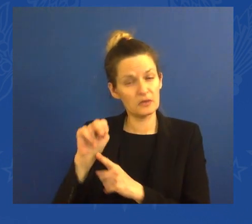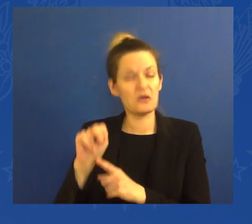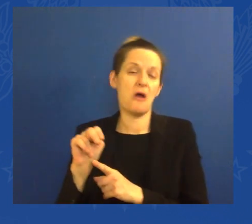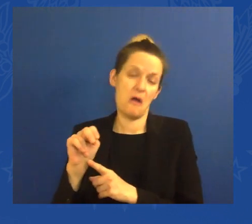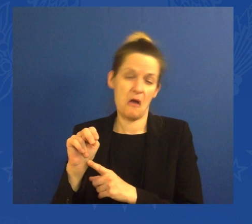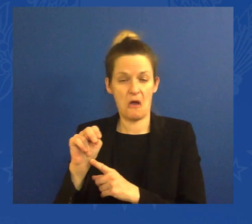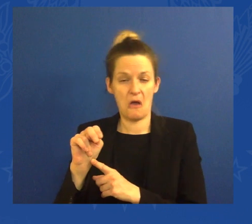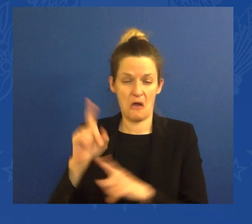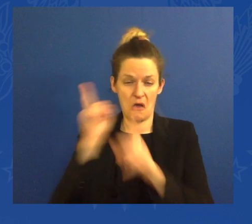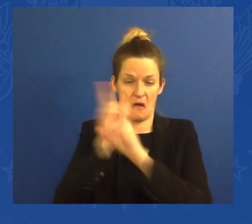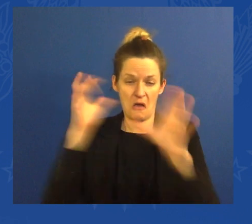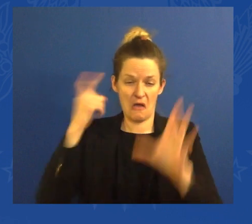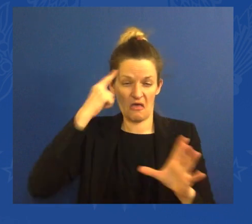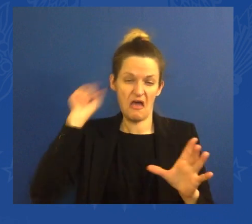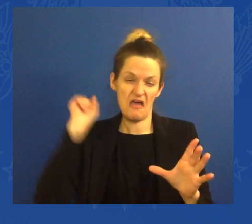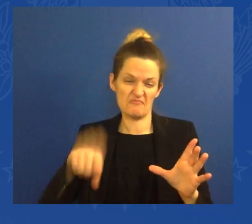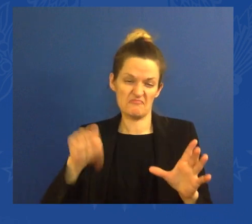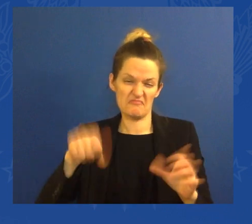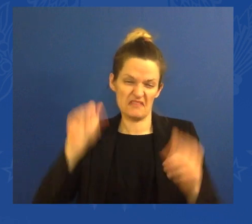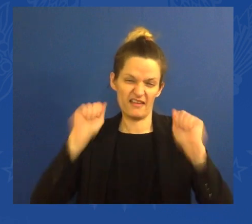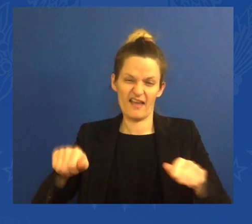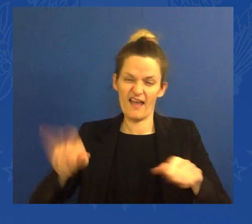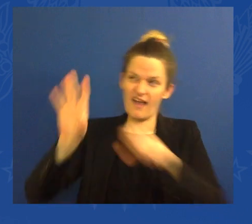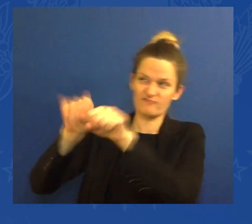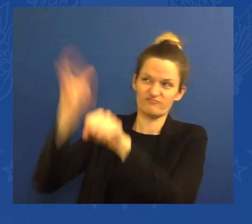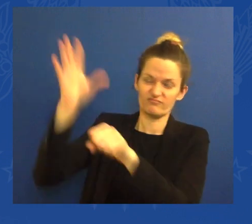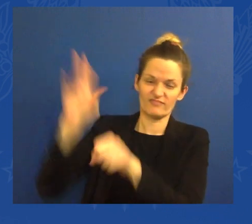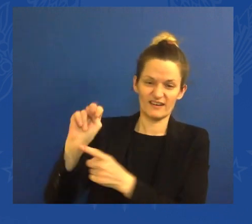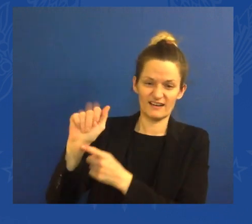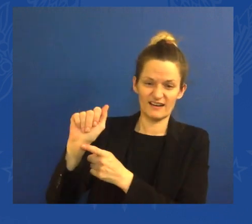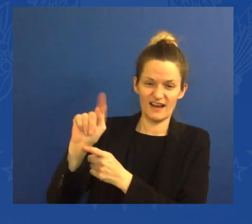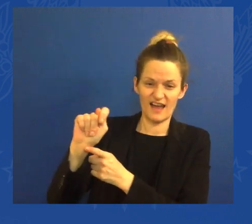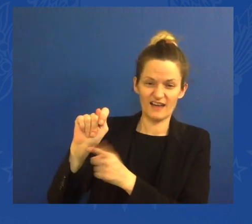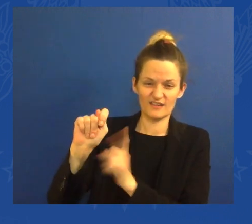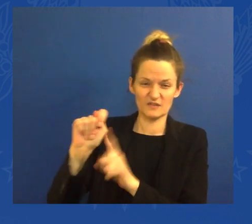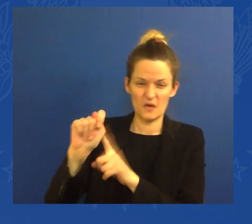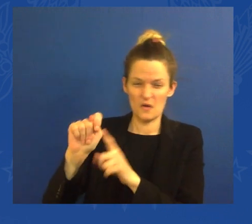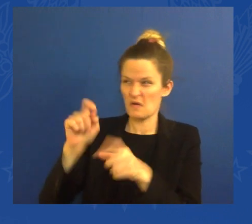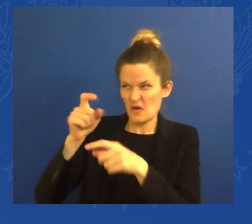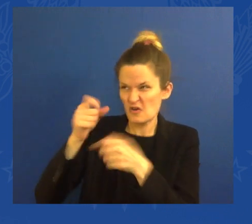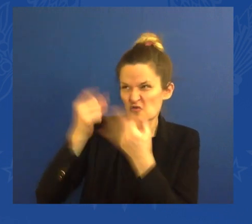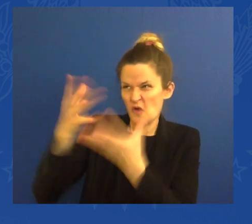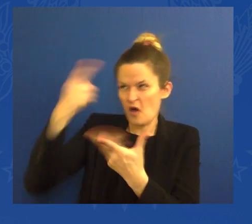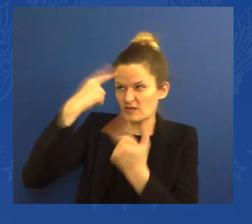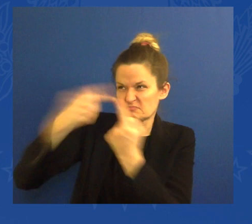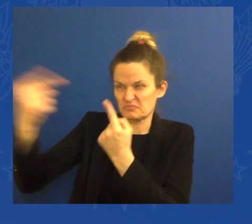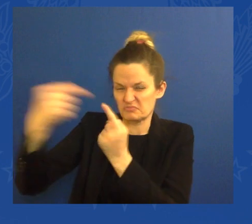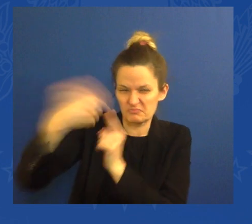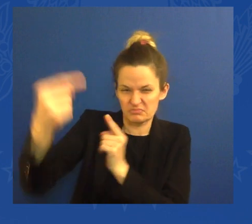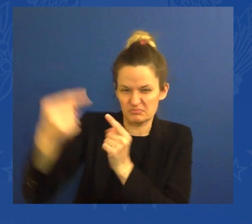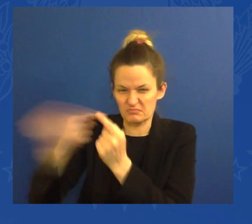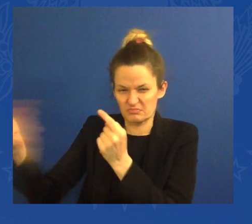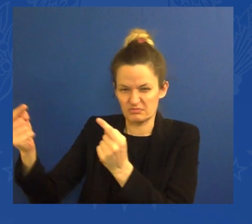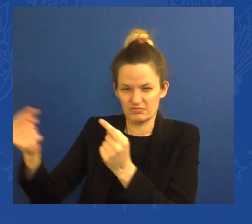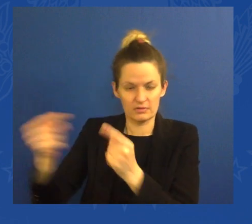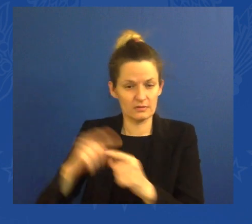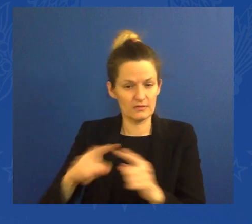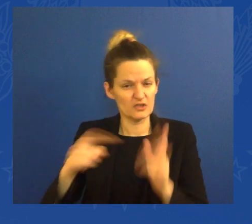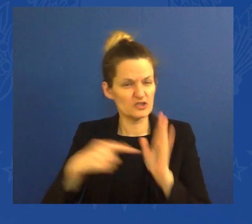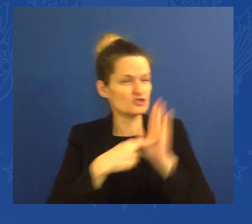We're going to demonstrate to the whole world no one can split this country. Thank you all so very much. Thank you.